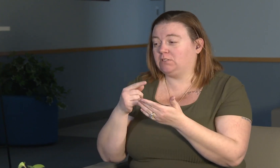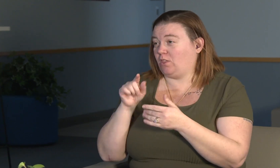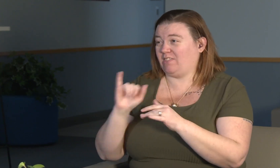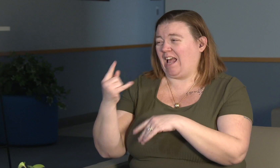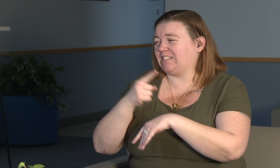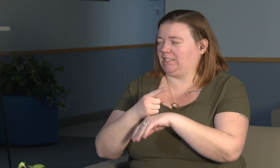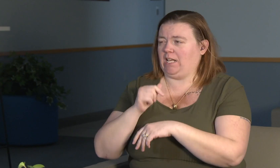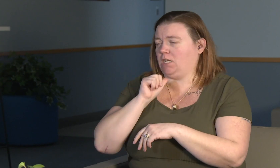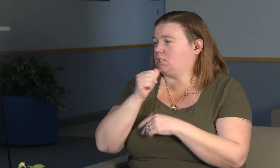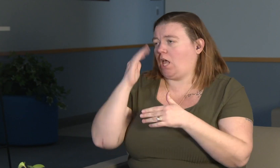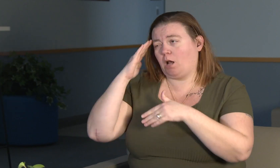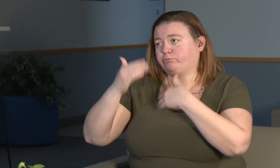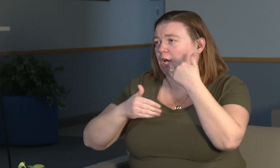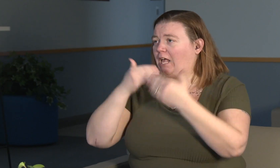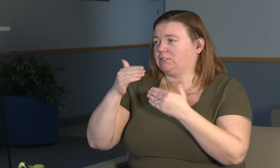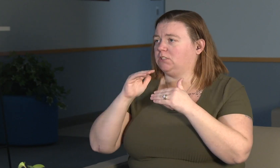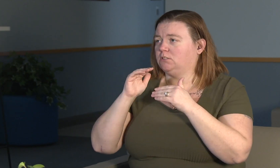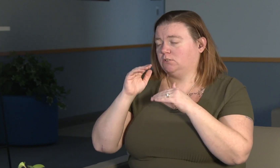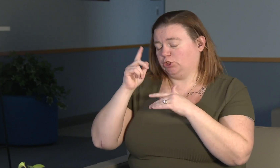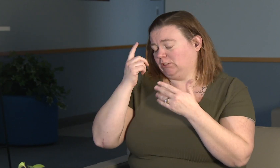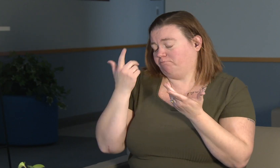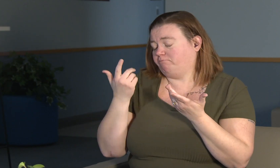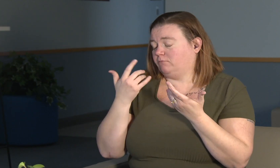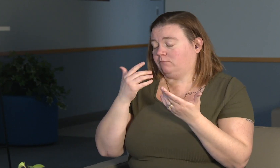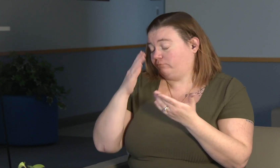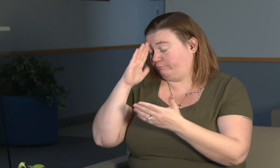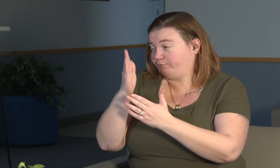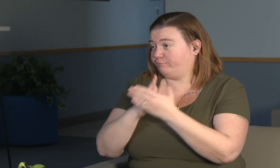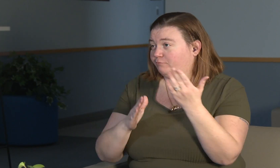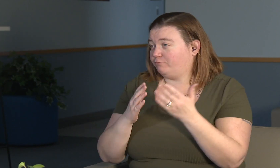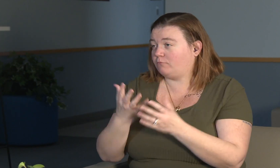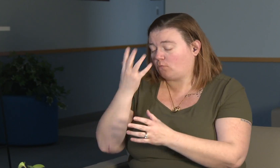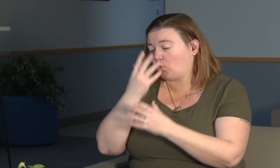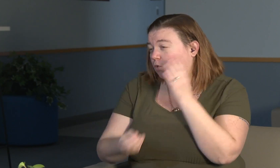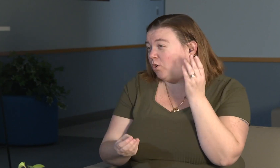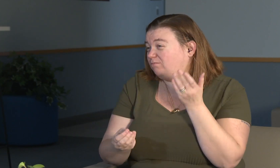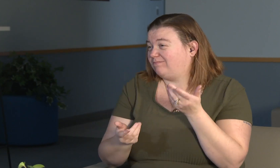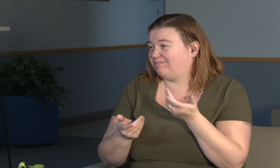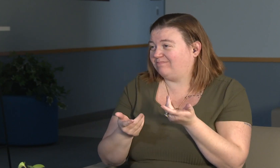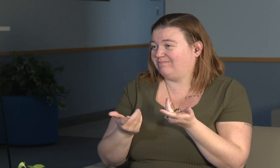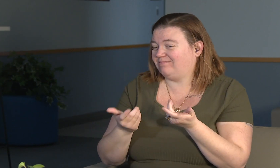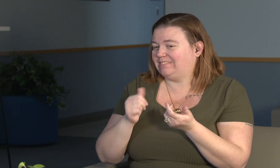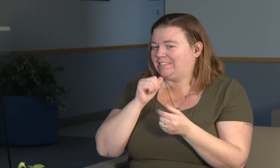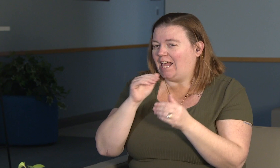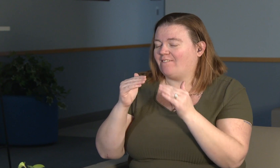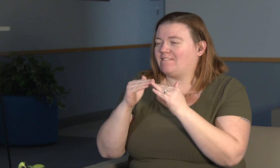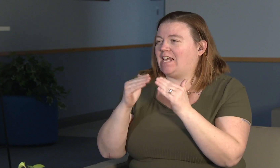So it really took a long time for me to go through all of that by myself. And, you know, and also